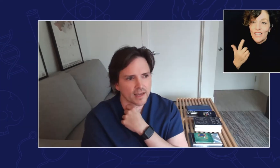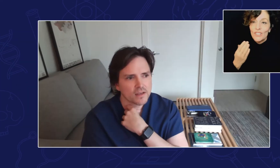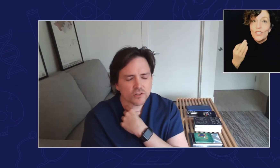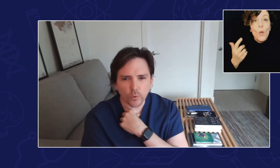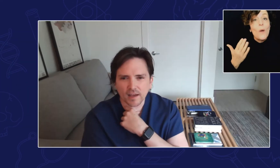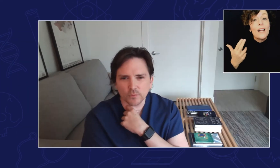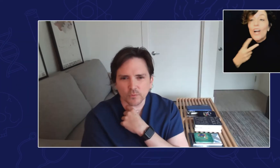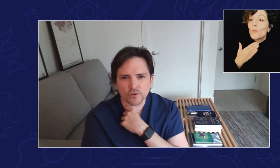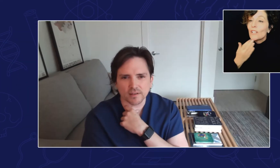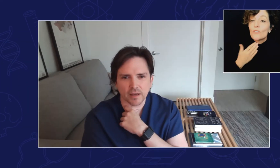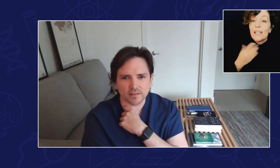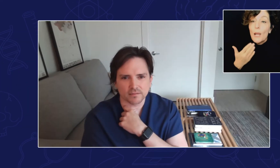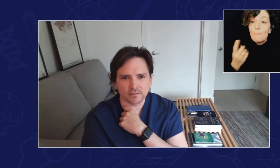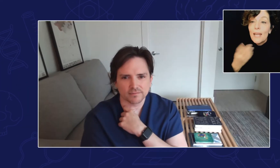[DR. RUFFIN]: So, what got you interested in medicine?